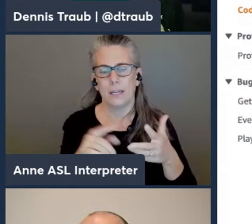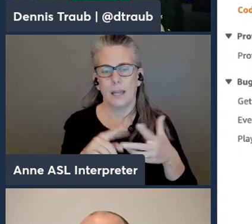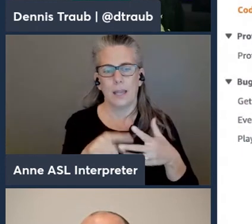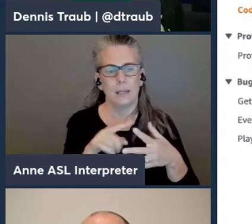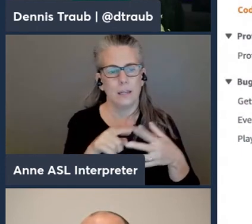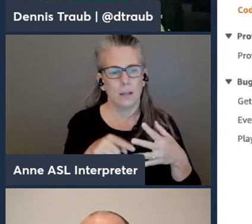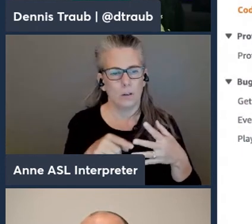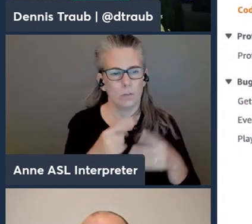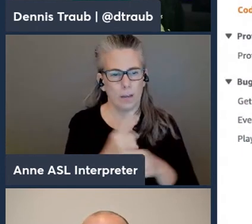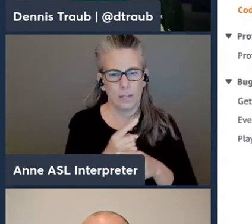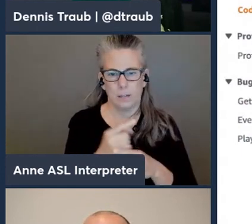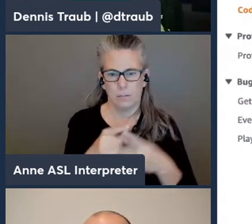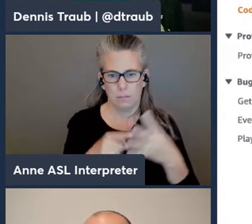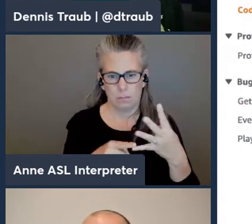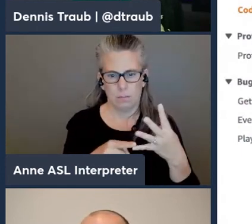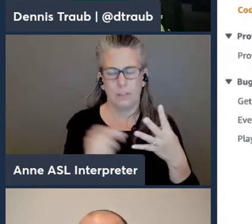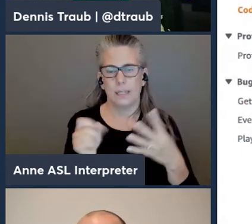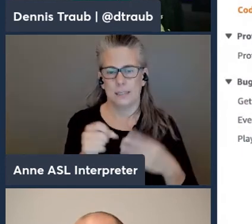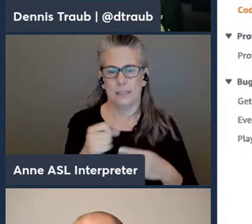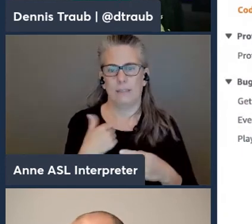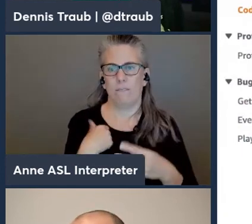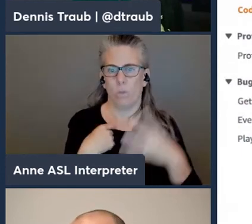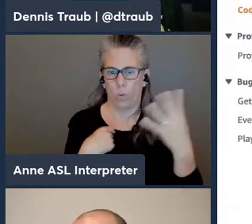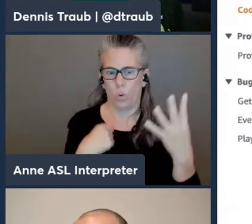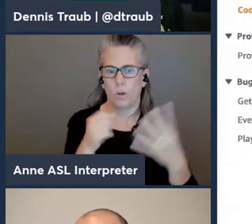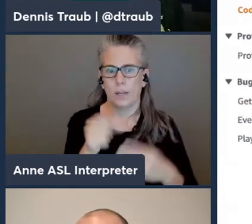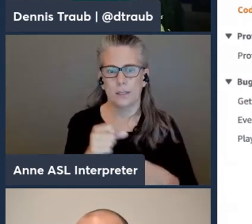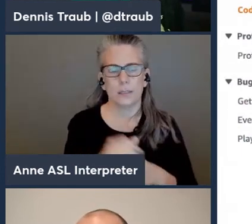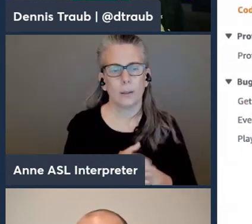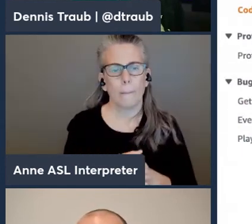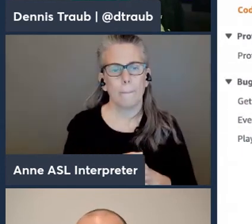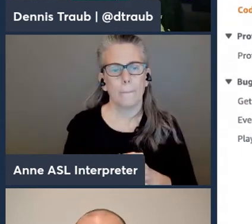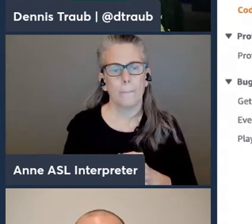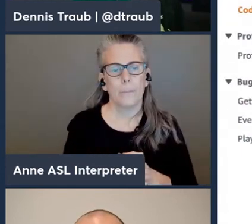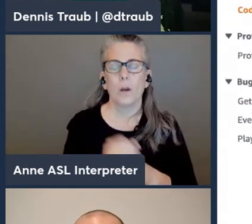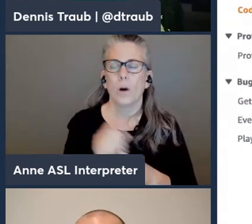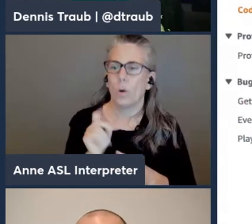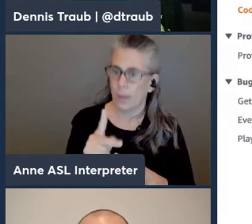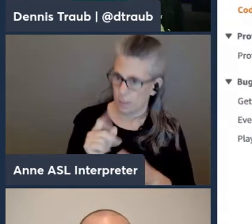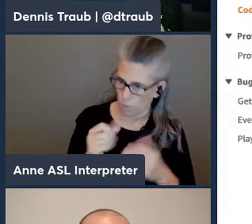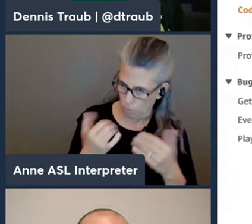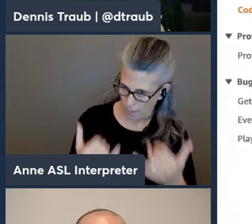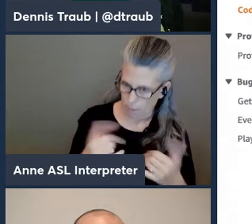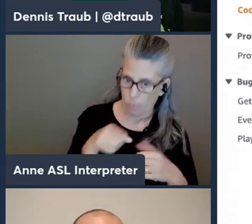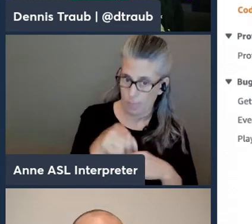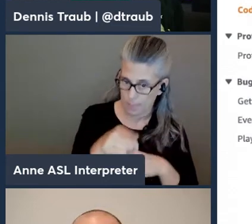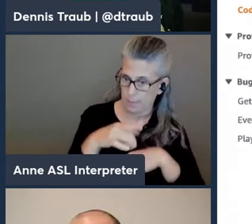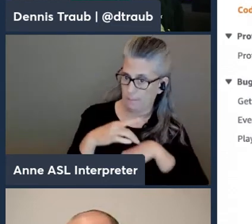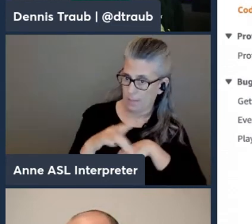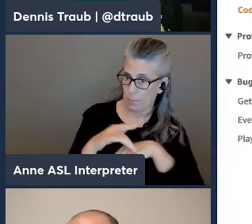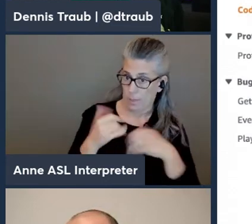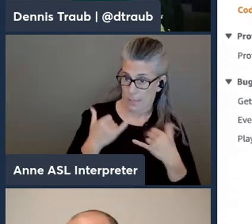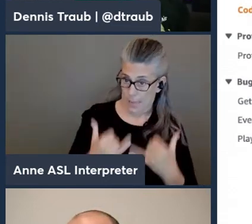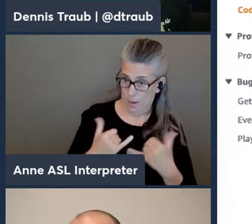So, Aaron, this basically is available right now so people can go in- That's right.